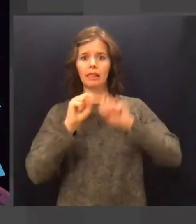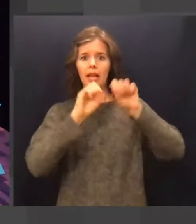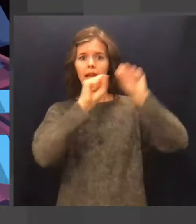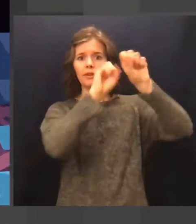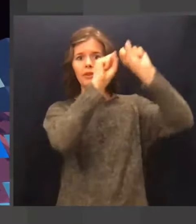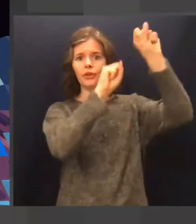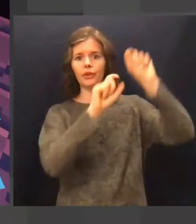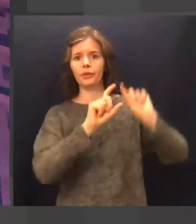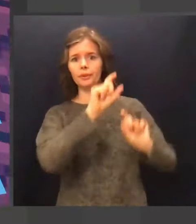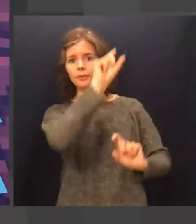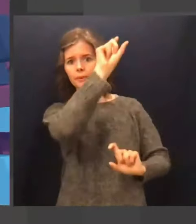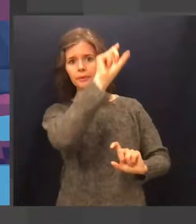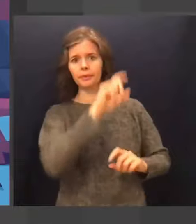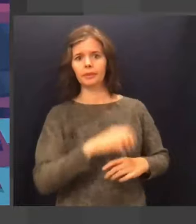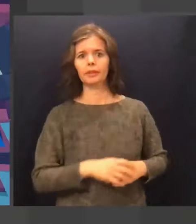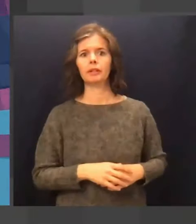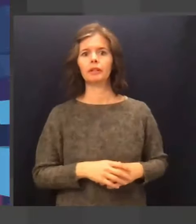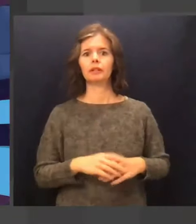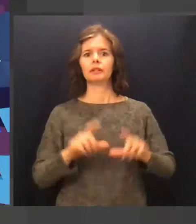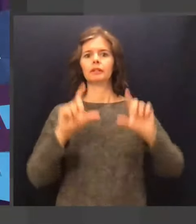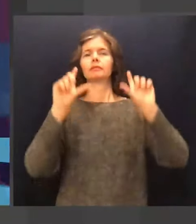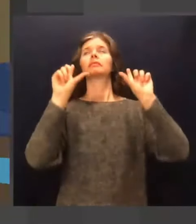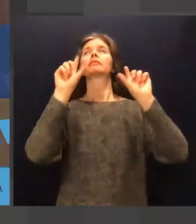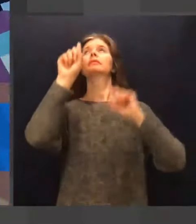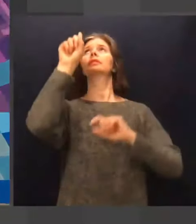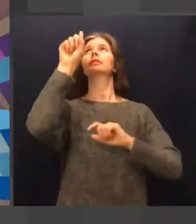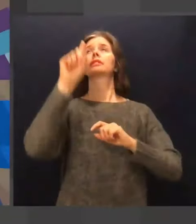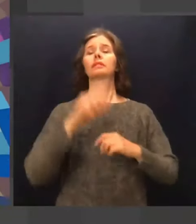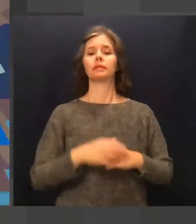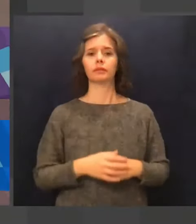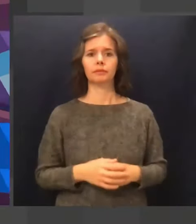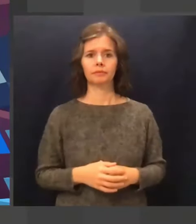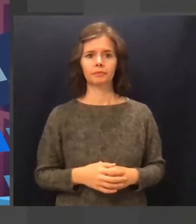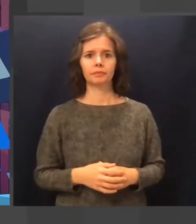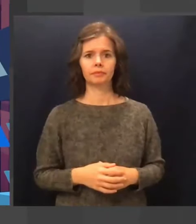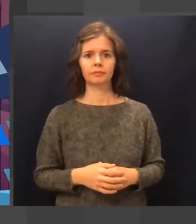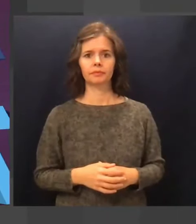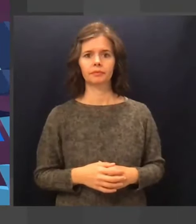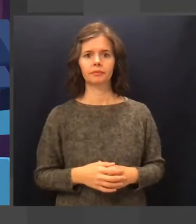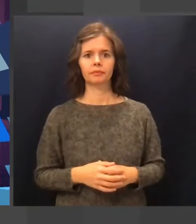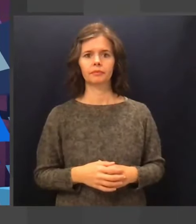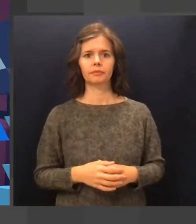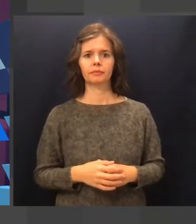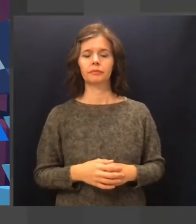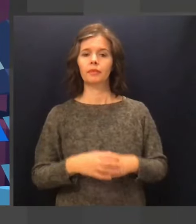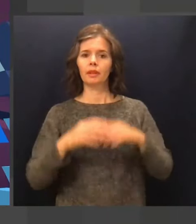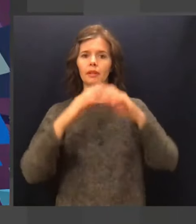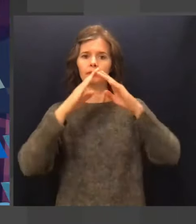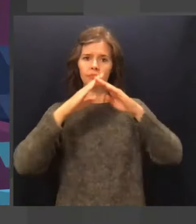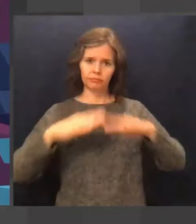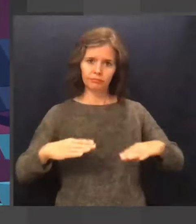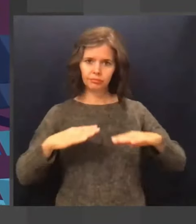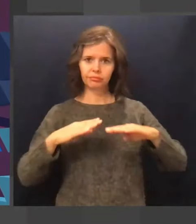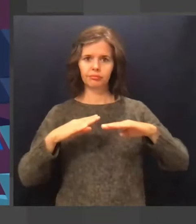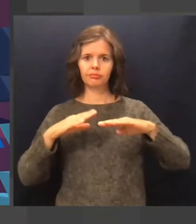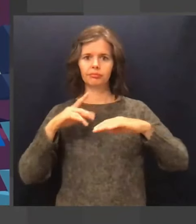ABOVE LOOKS PROMISING ALONG WITH THE LADDER. GO UP AND SEE WHAT WE'VE GOT HERE.